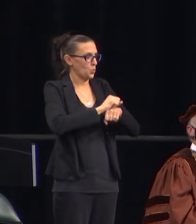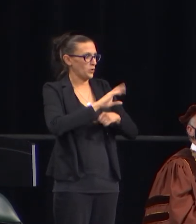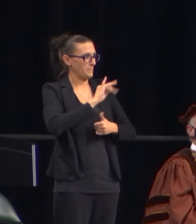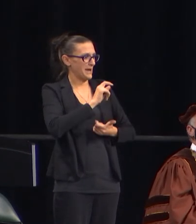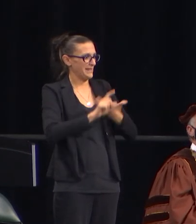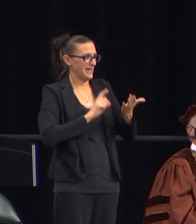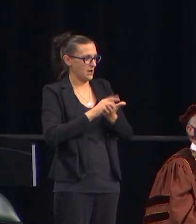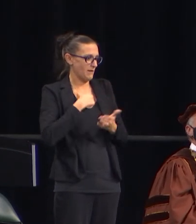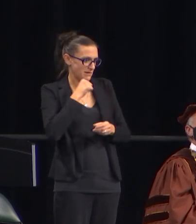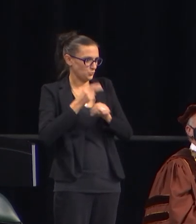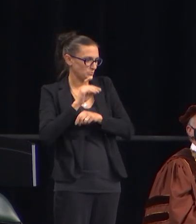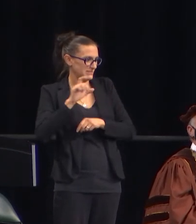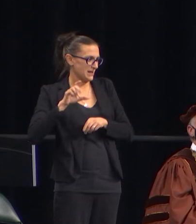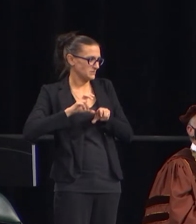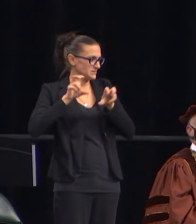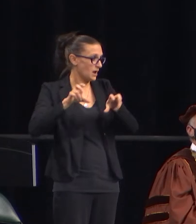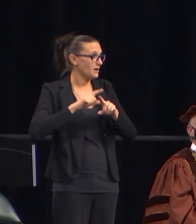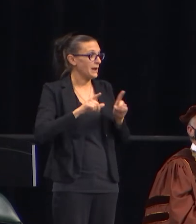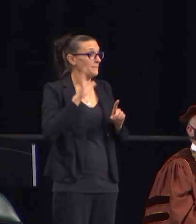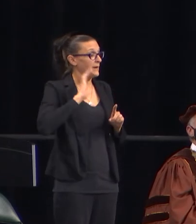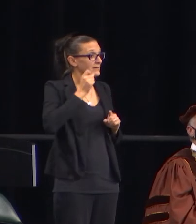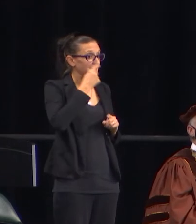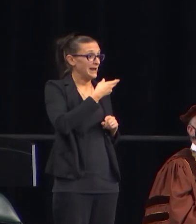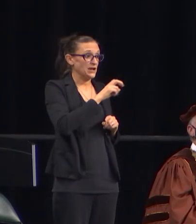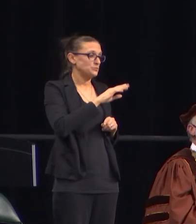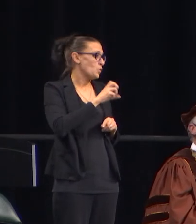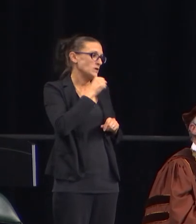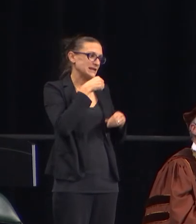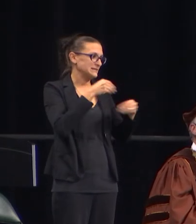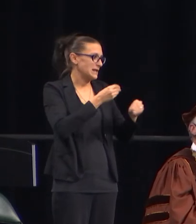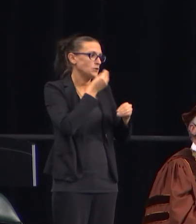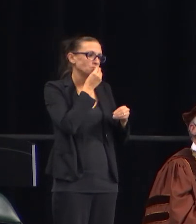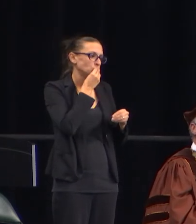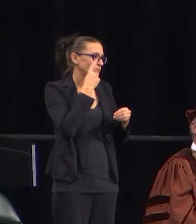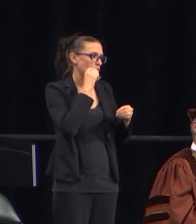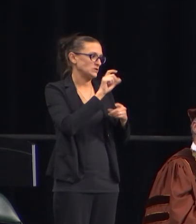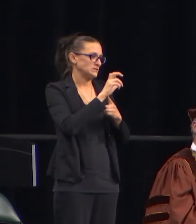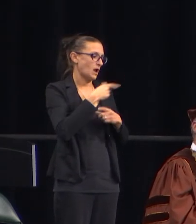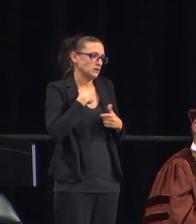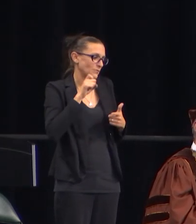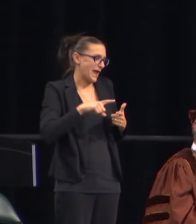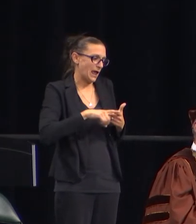And by the way, back then HEB was not selling groceries for stock, so I had to do it.